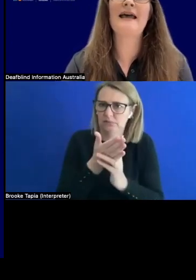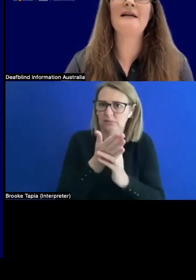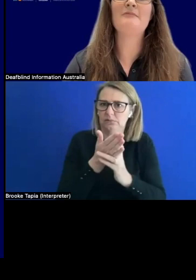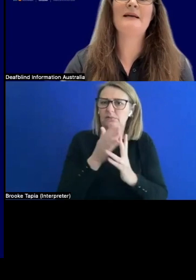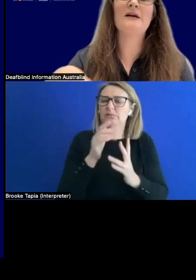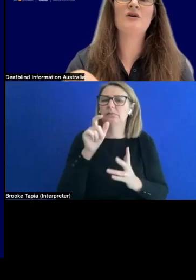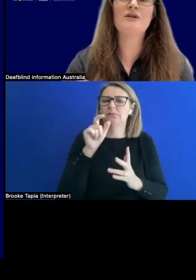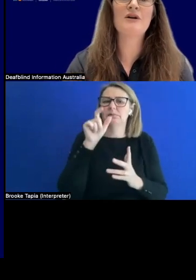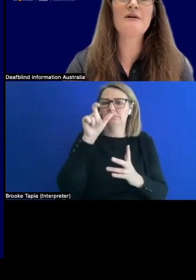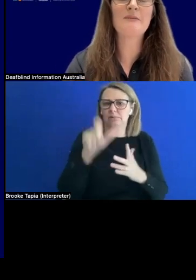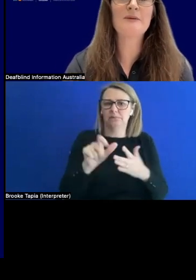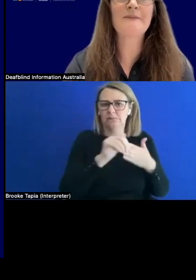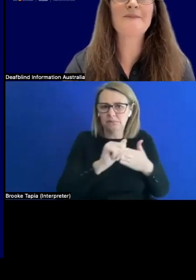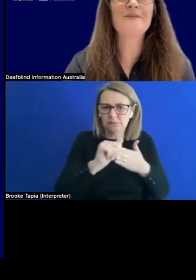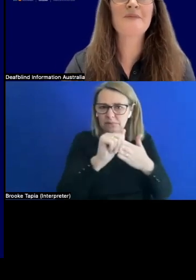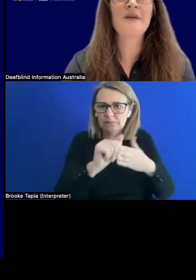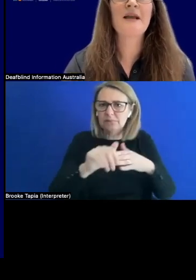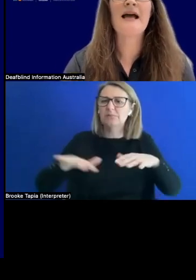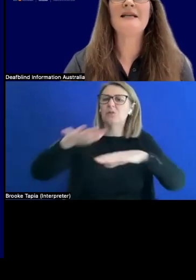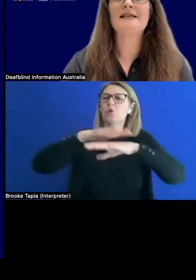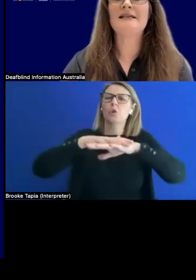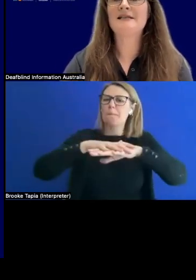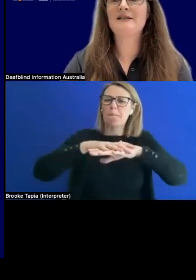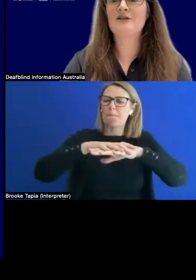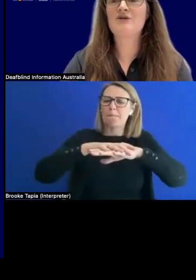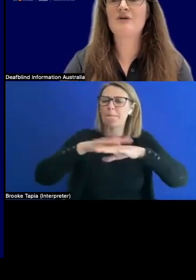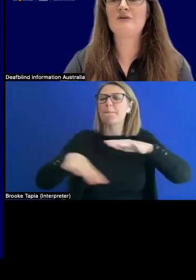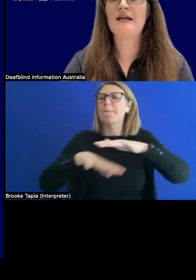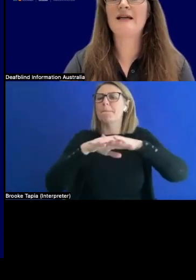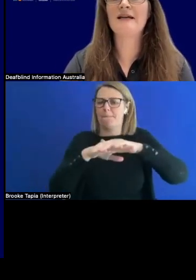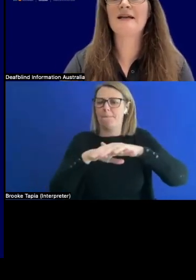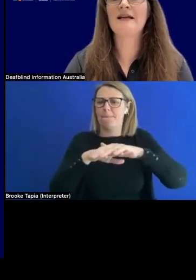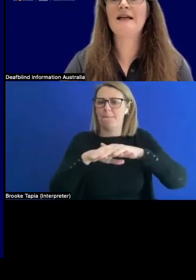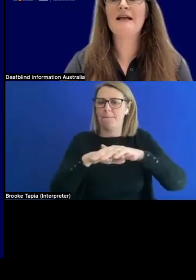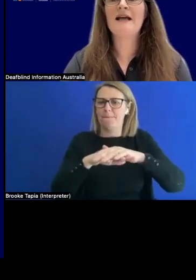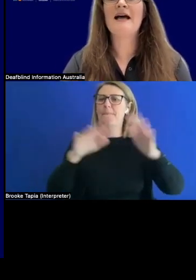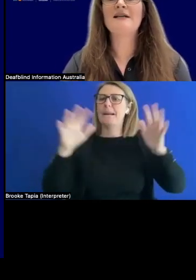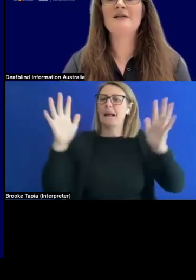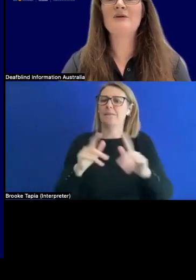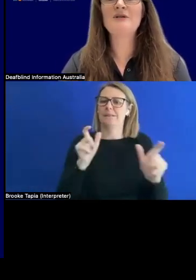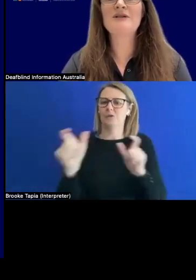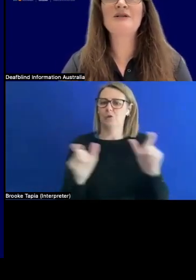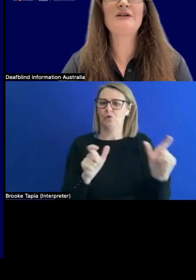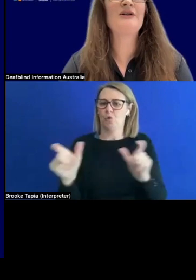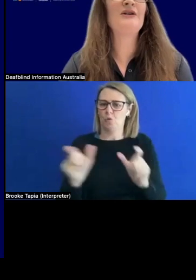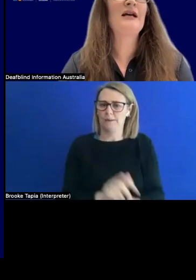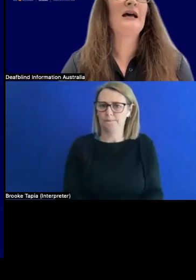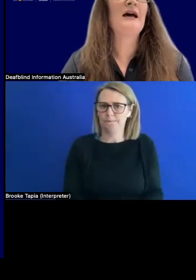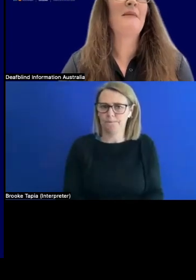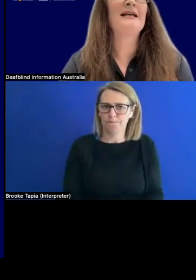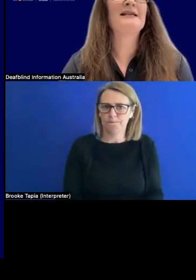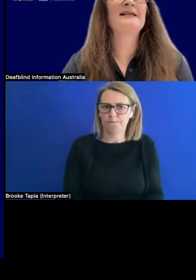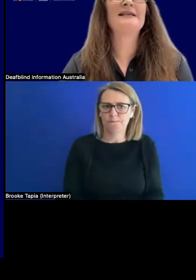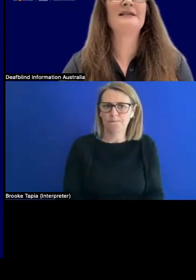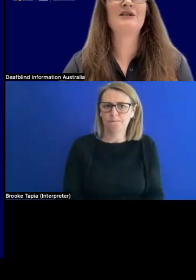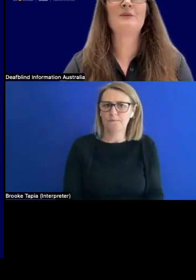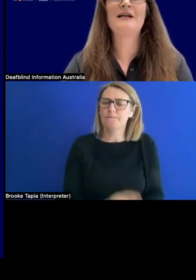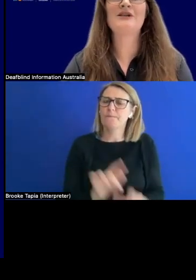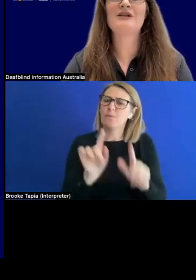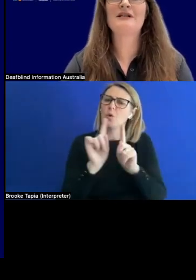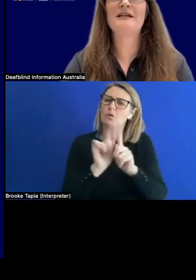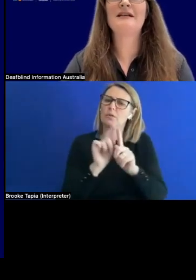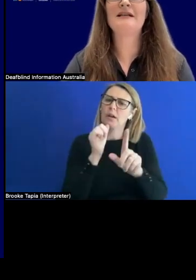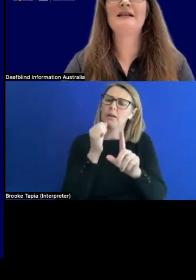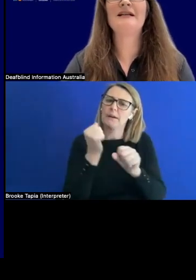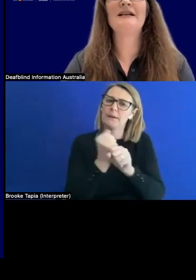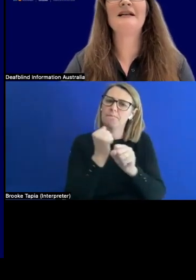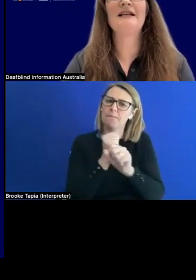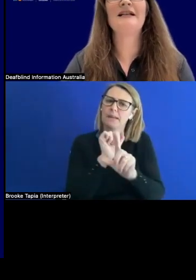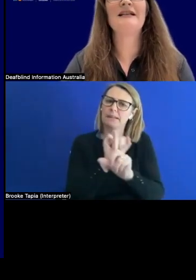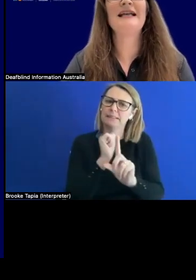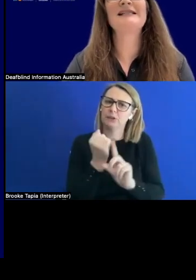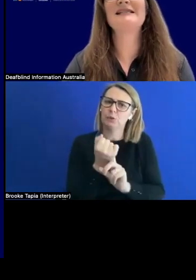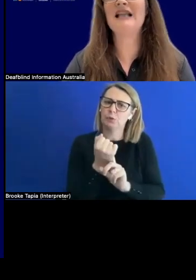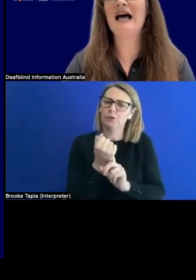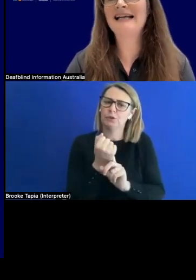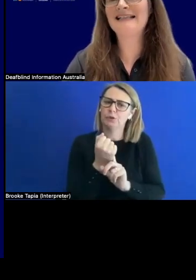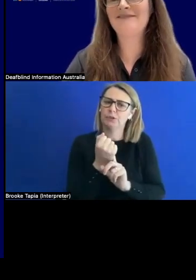hand being on top and it is less controlling and it also makes the situation less likely